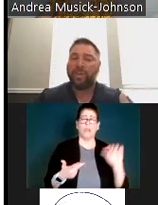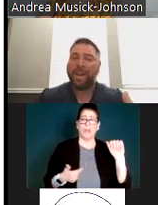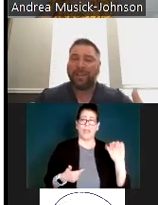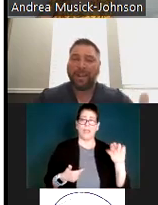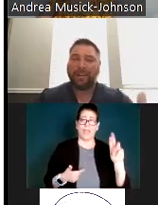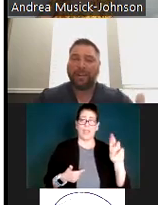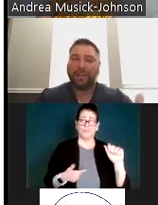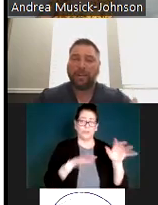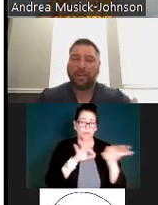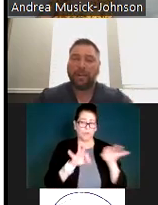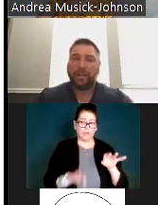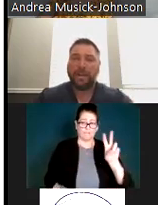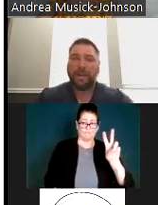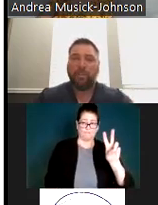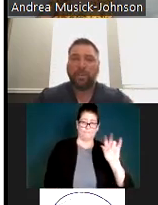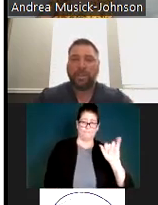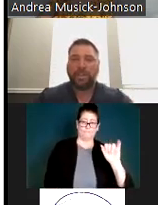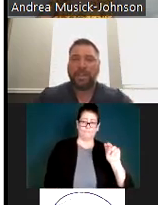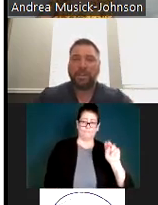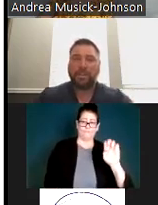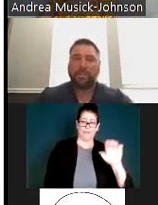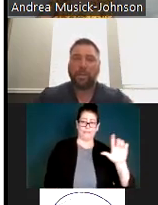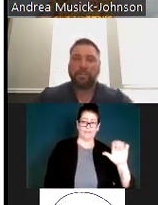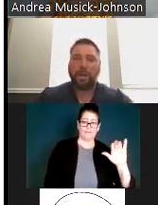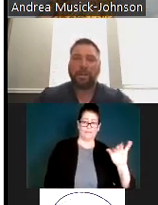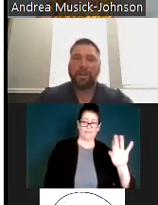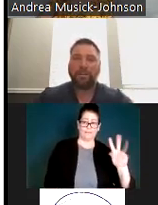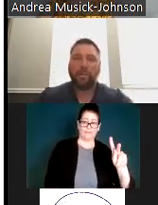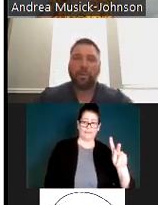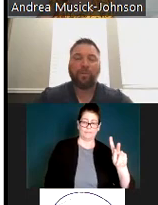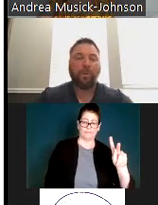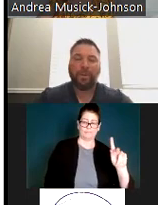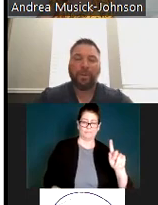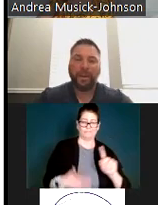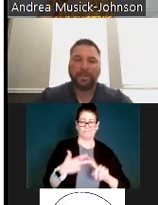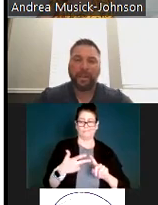VINELink, which is the, of course, public facing portal for VINE itself.